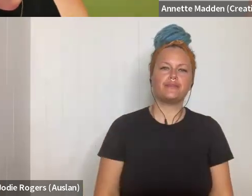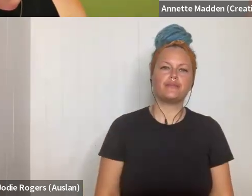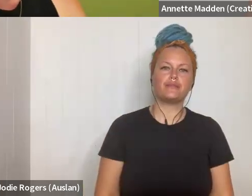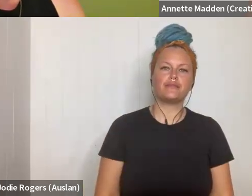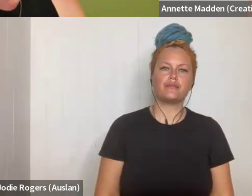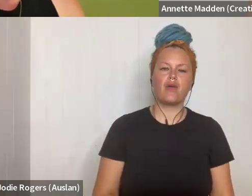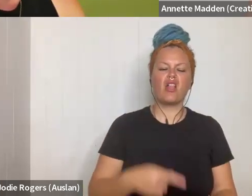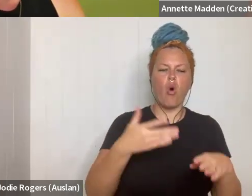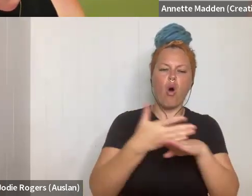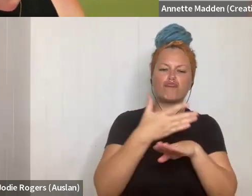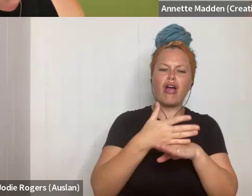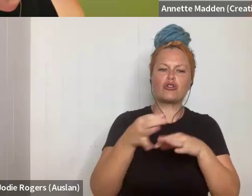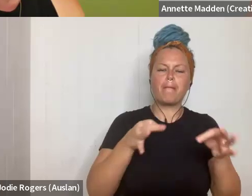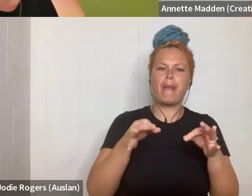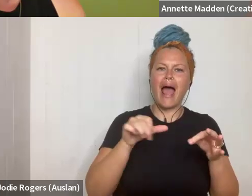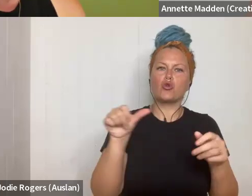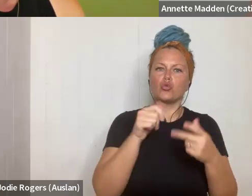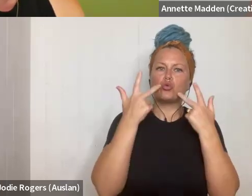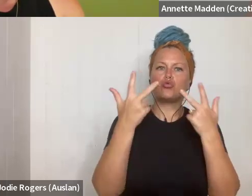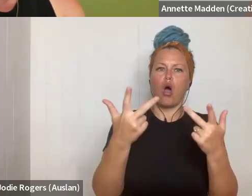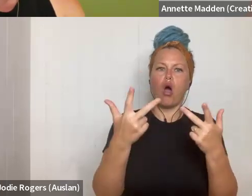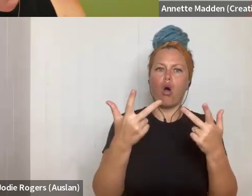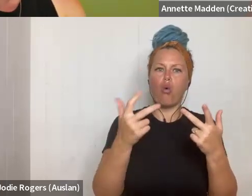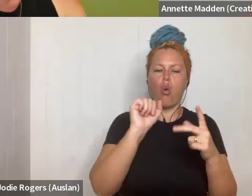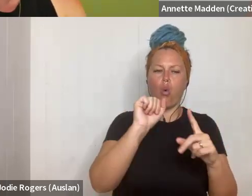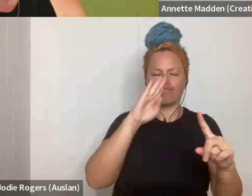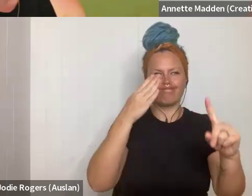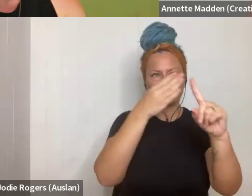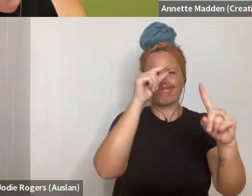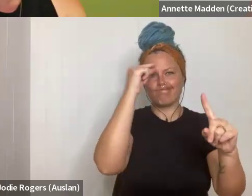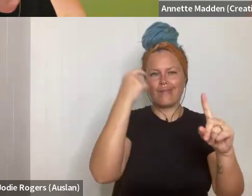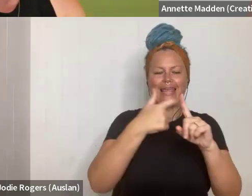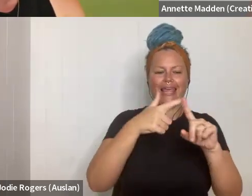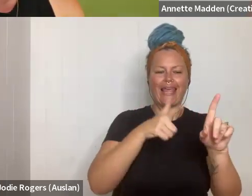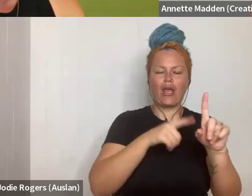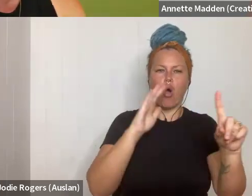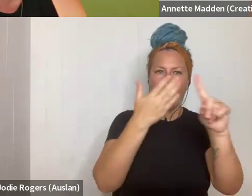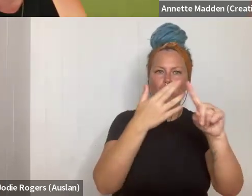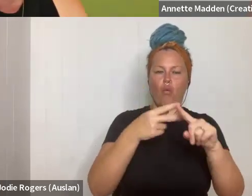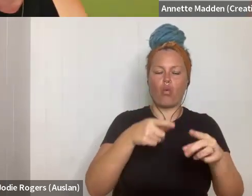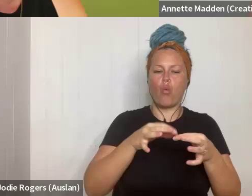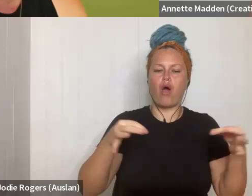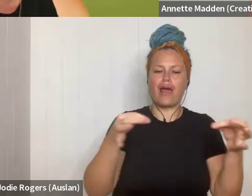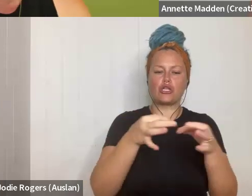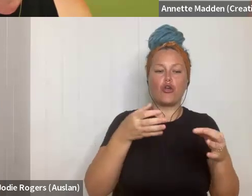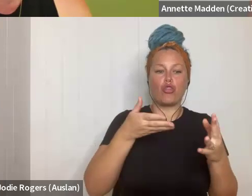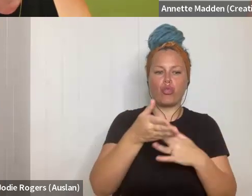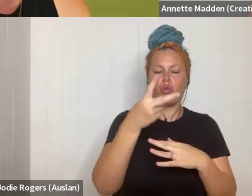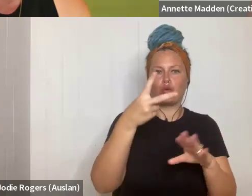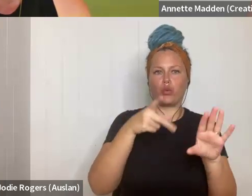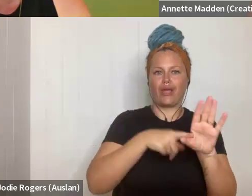should be a maximum of five pages, and that is to be uploaded with the rest